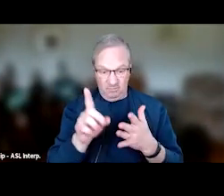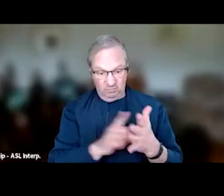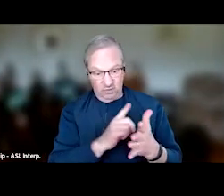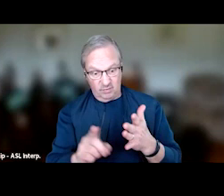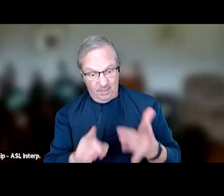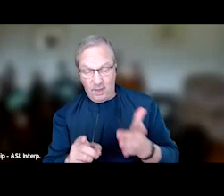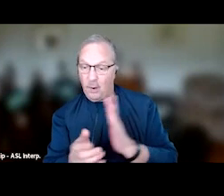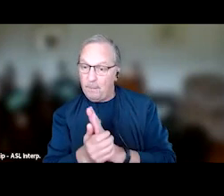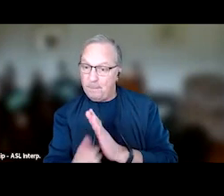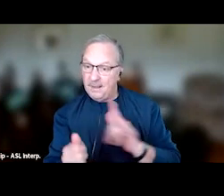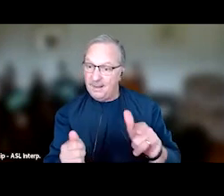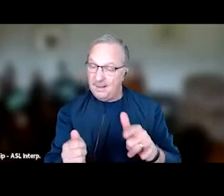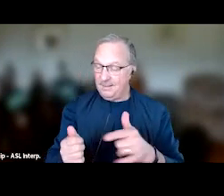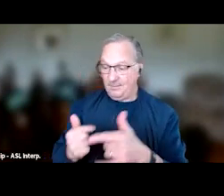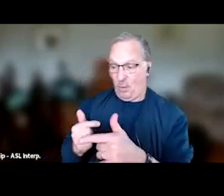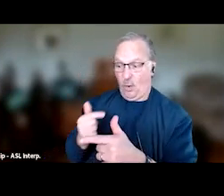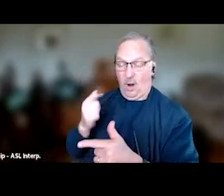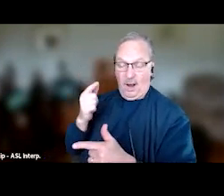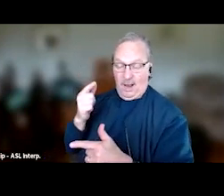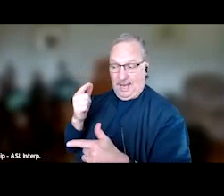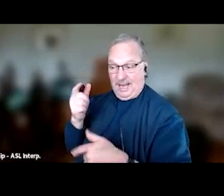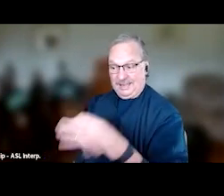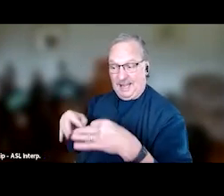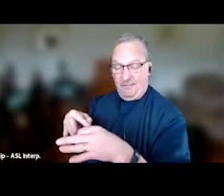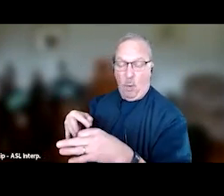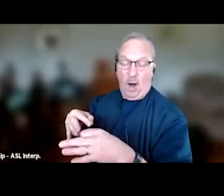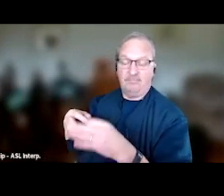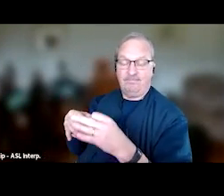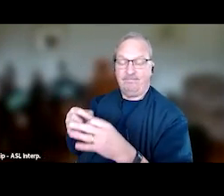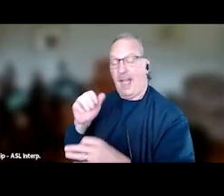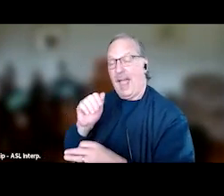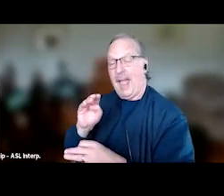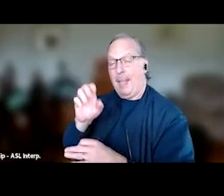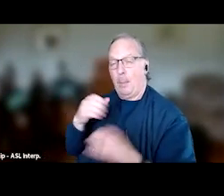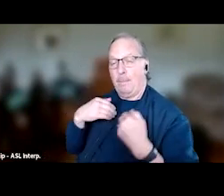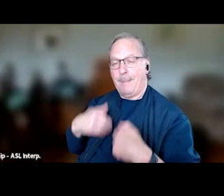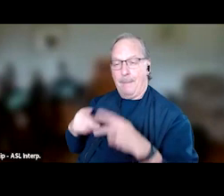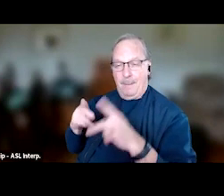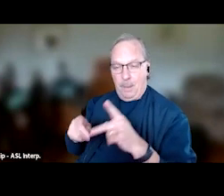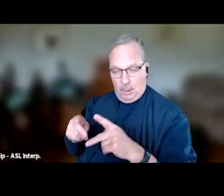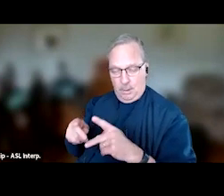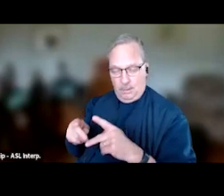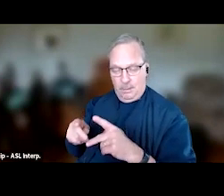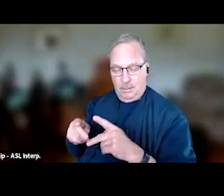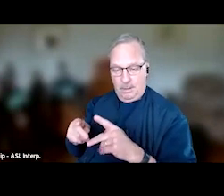in favor of able-bodied people; and classism can contribute to homelessness.